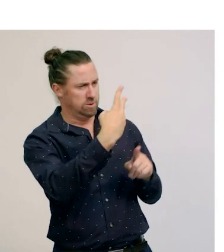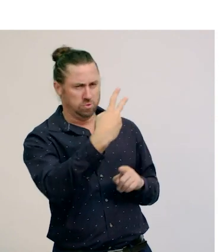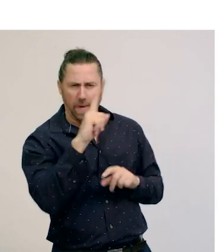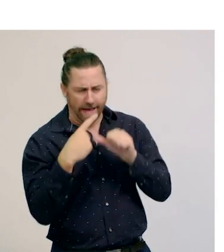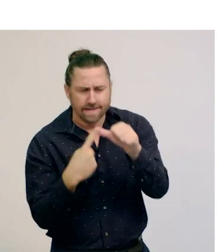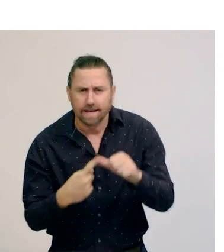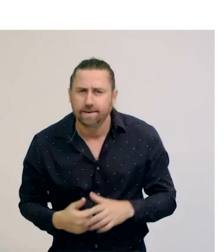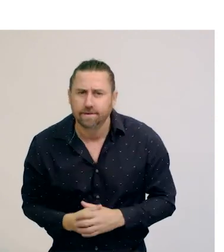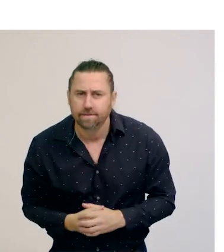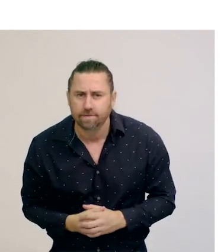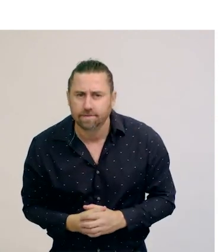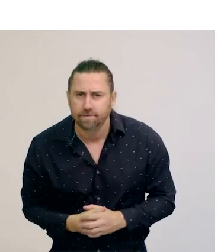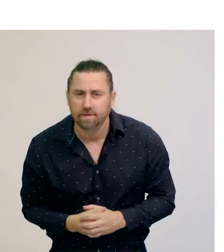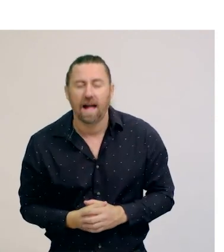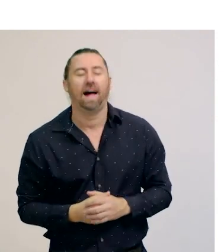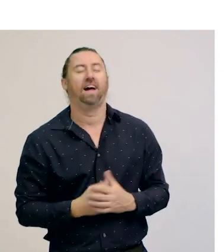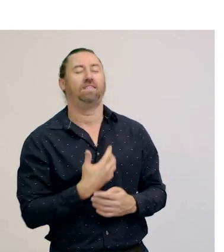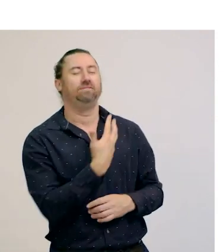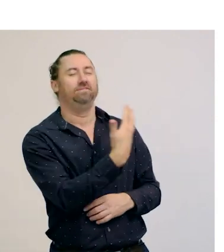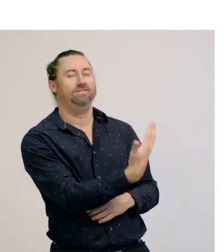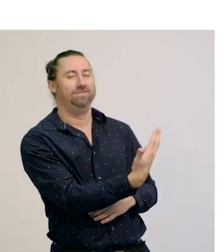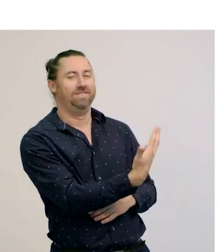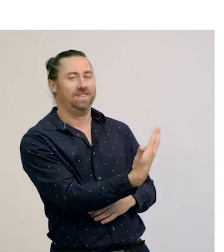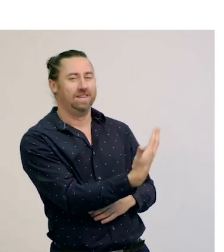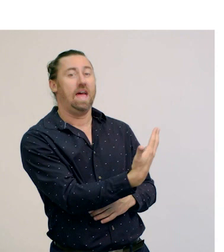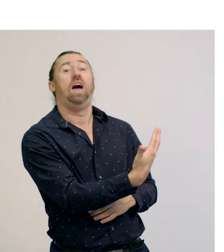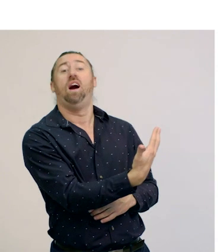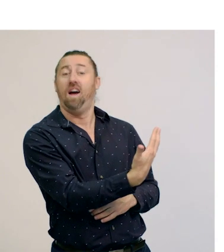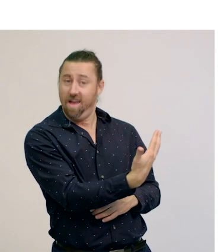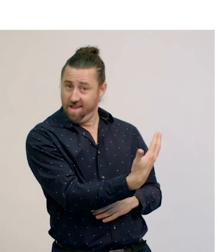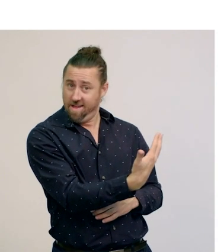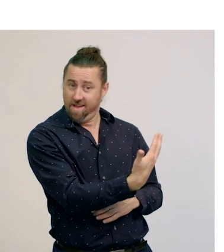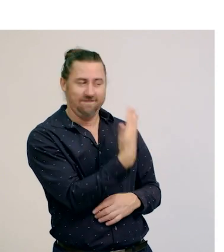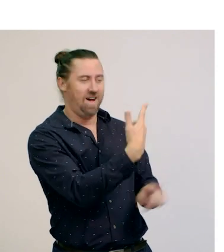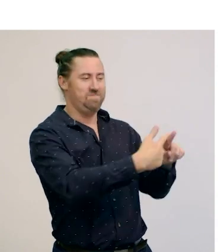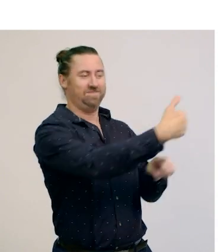3+2 equals 5. Now we can multiply the 5 by 6.